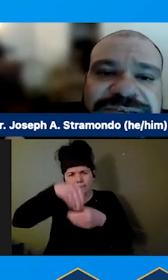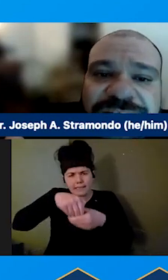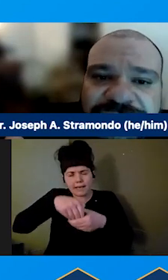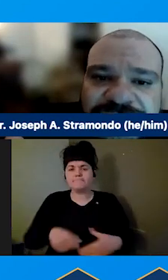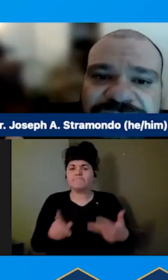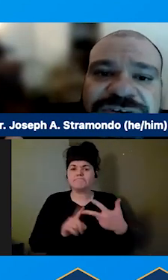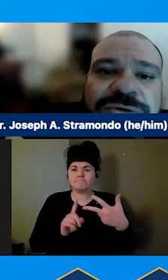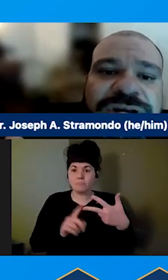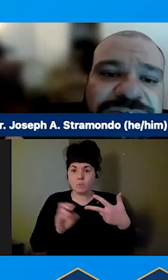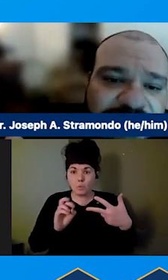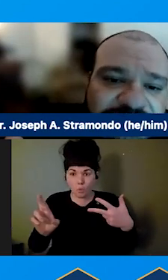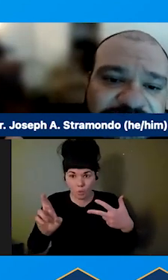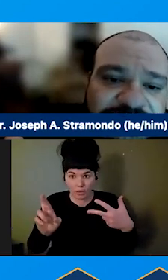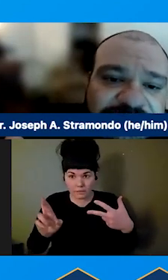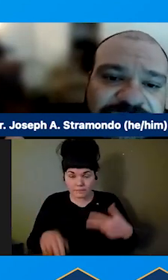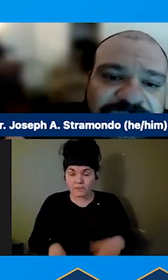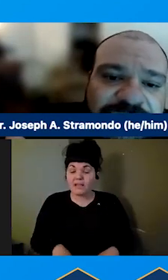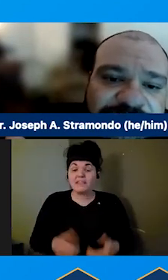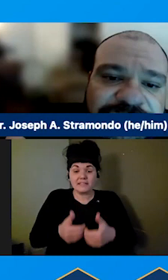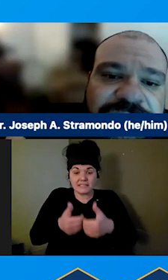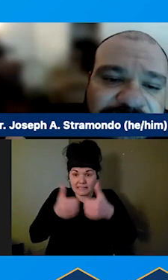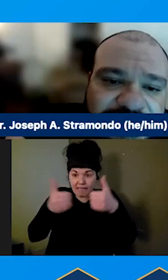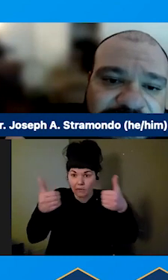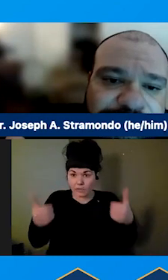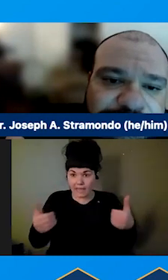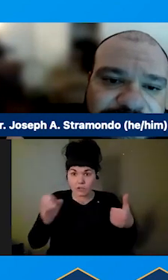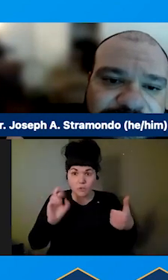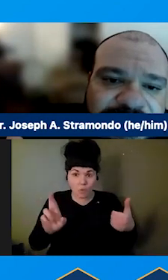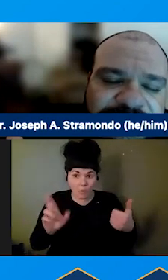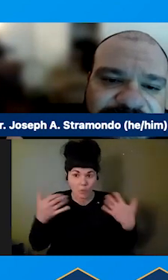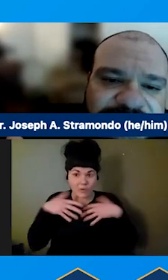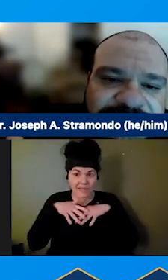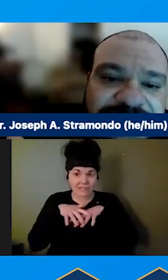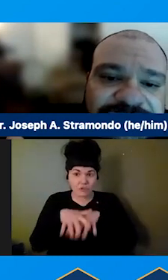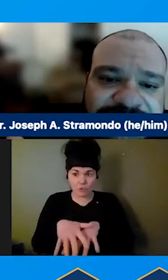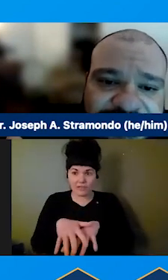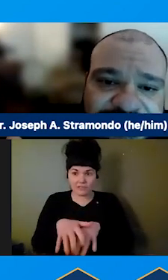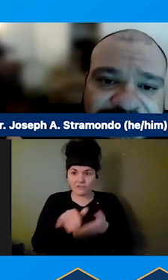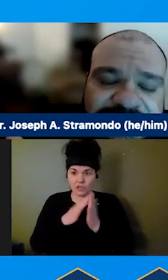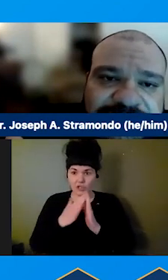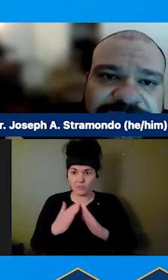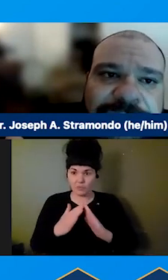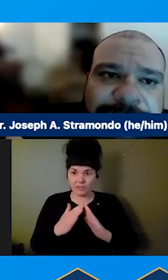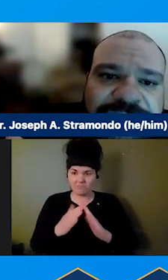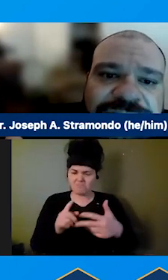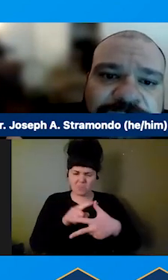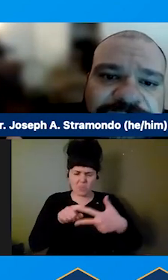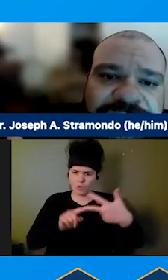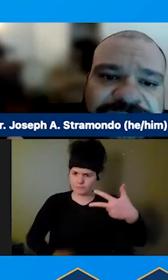Or the segregation or integration of the community. We say these are the things that